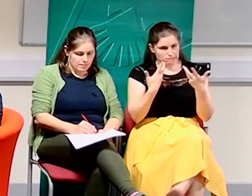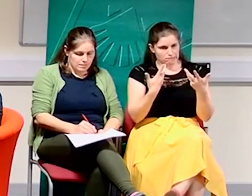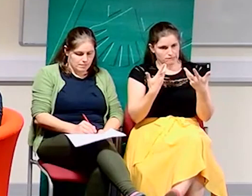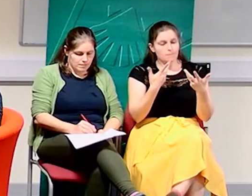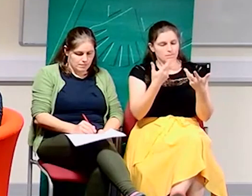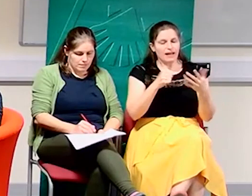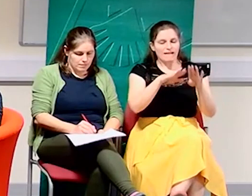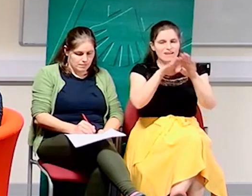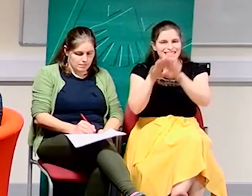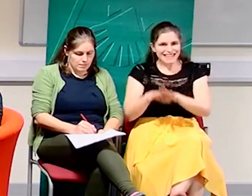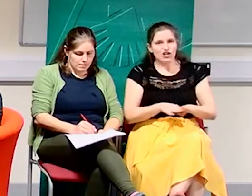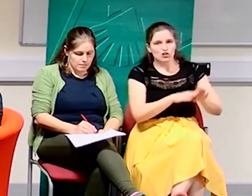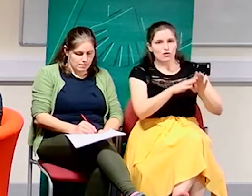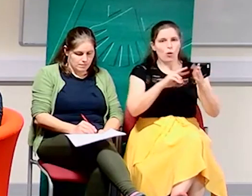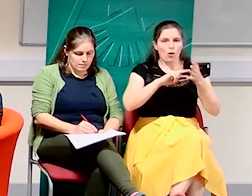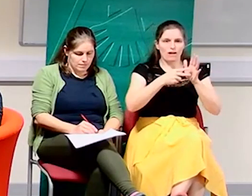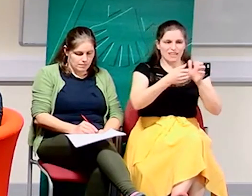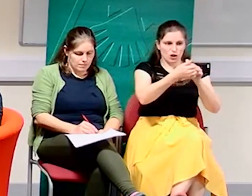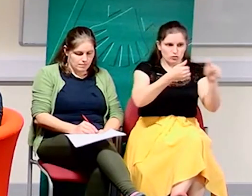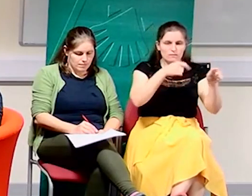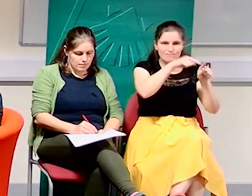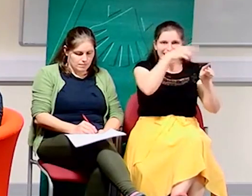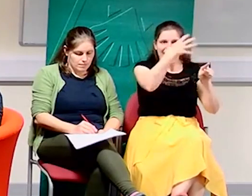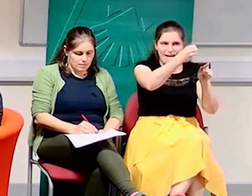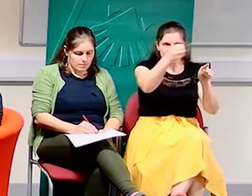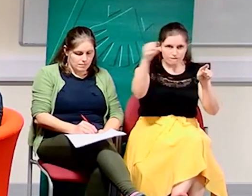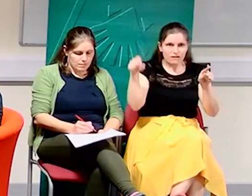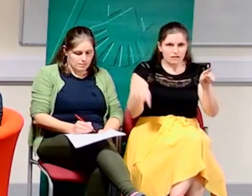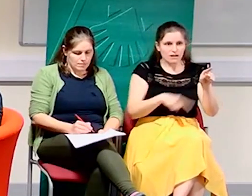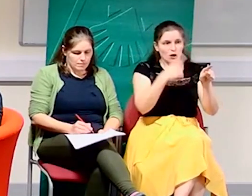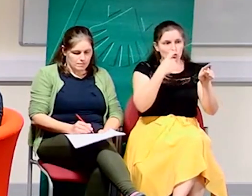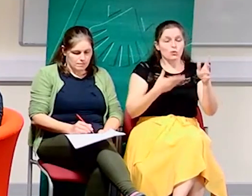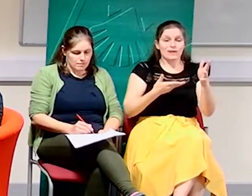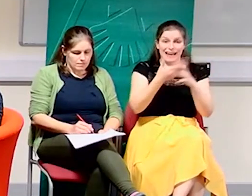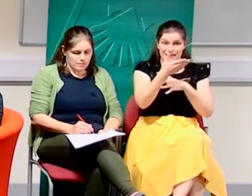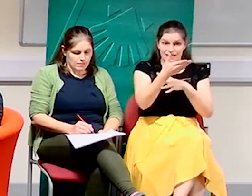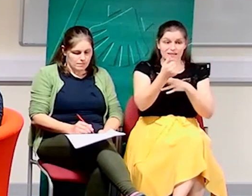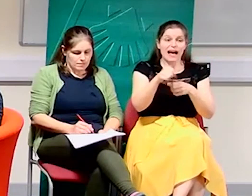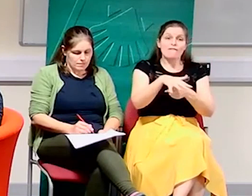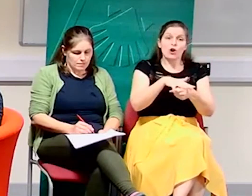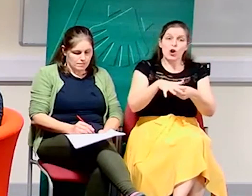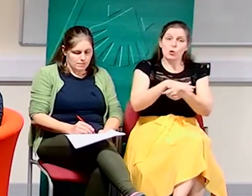organizations who you can go to for support there's local organizations that you can go